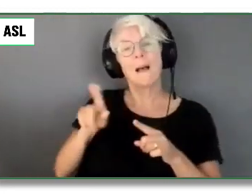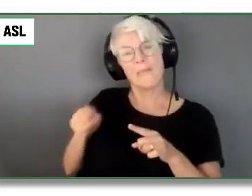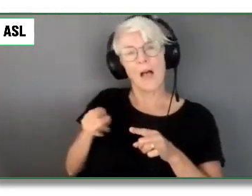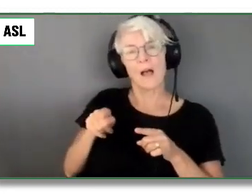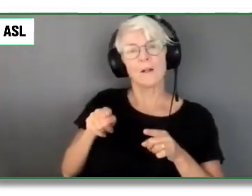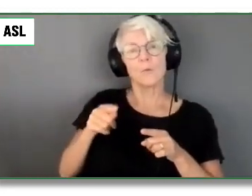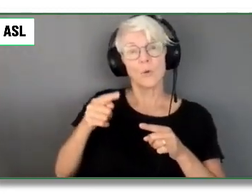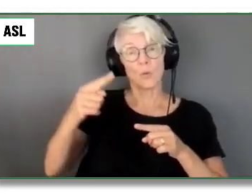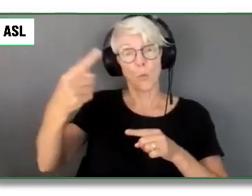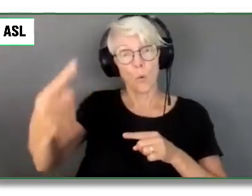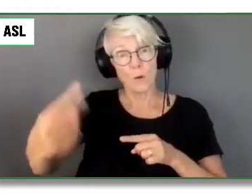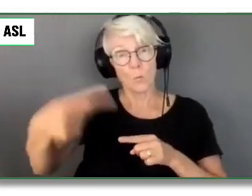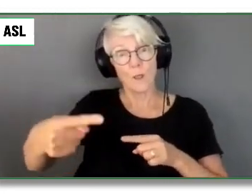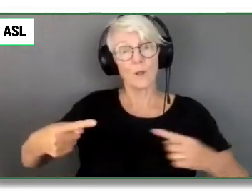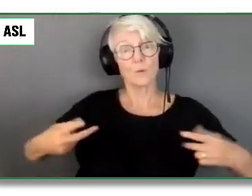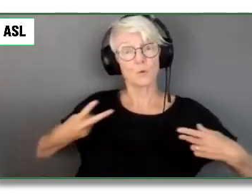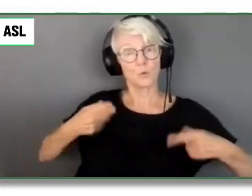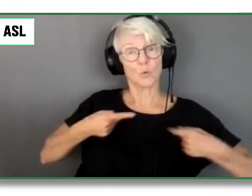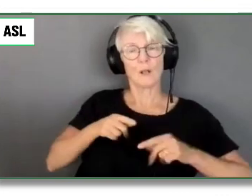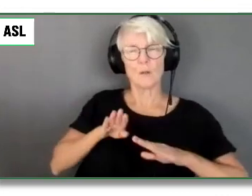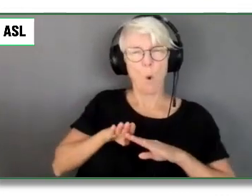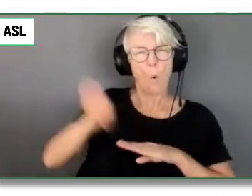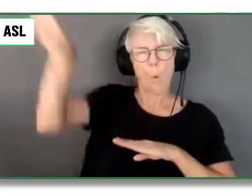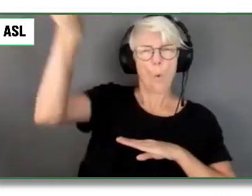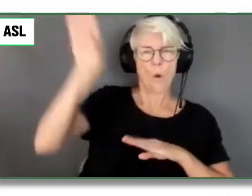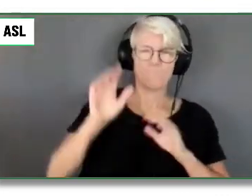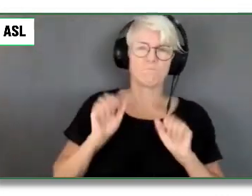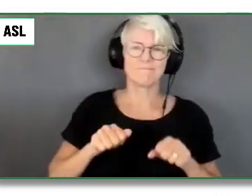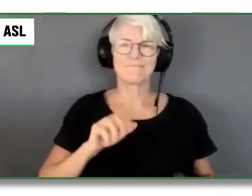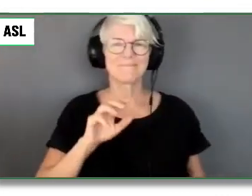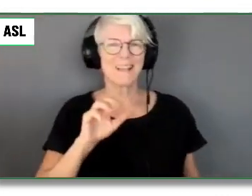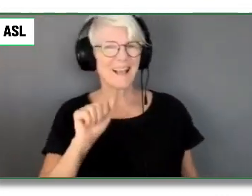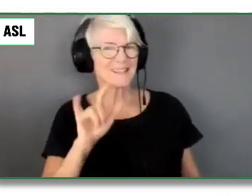Thank you so much. I think we'll leave it there for now what we'll do is